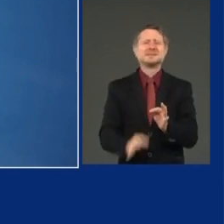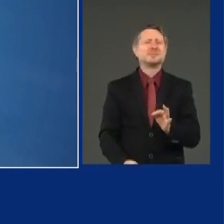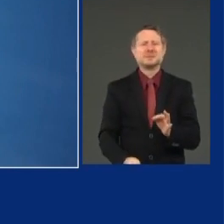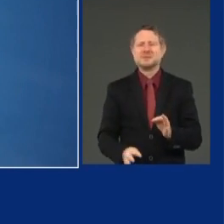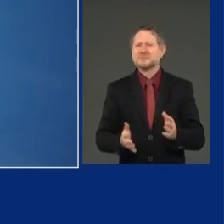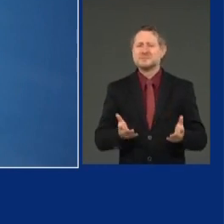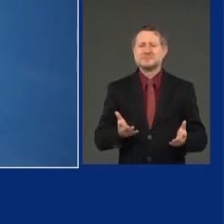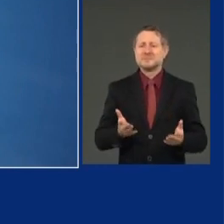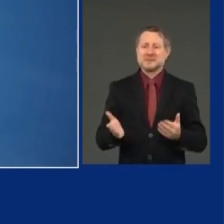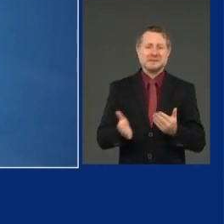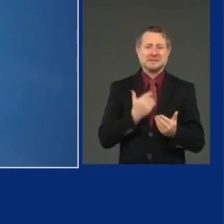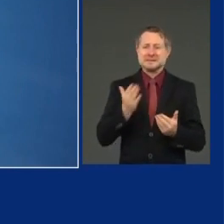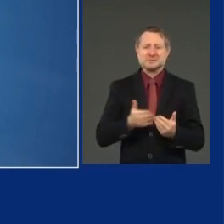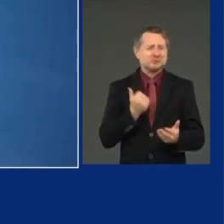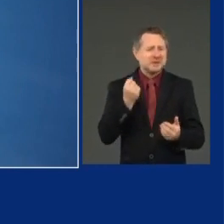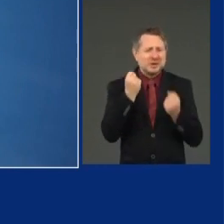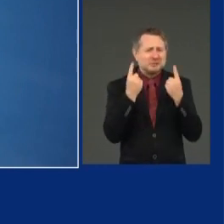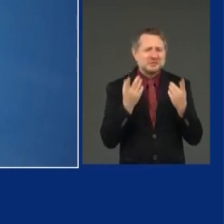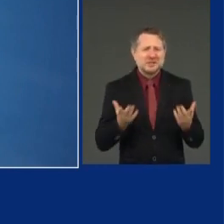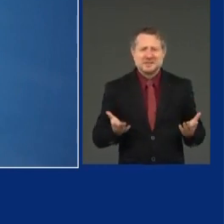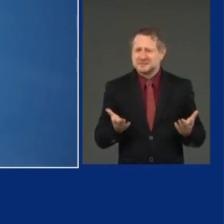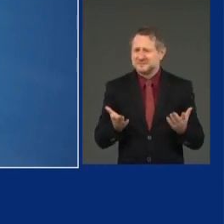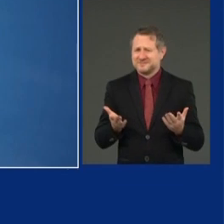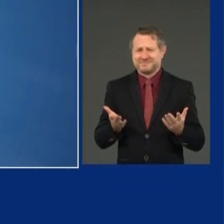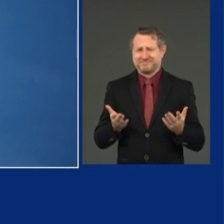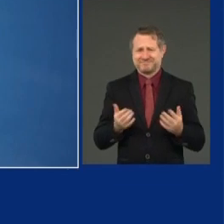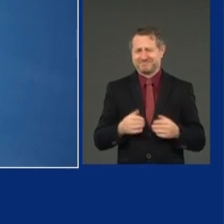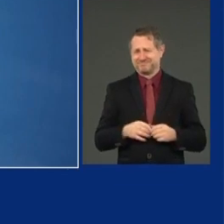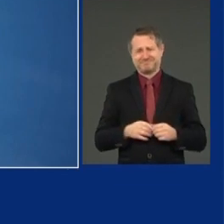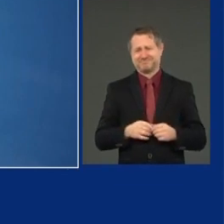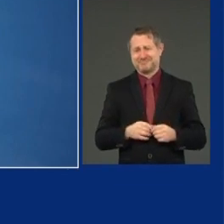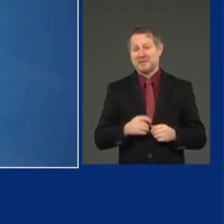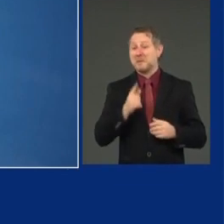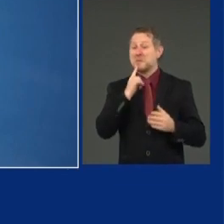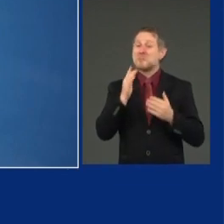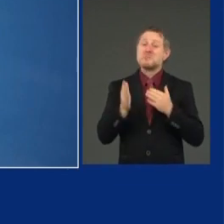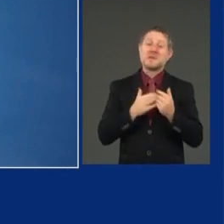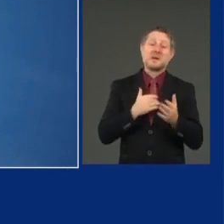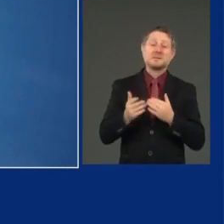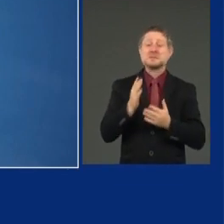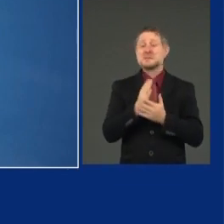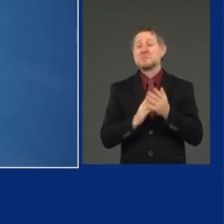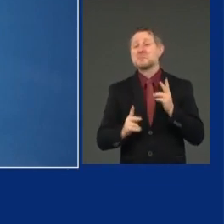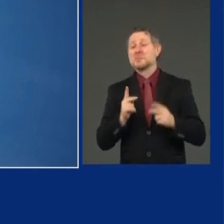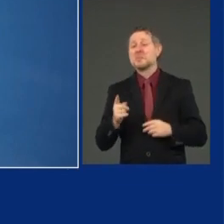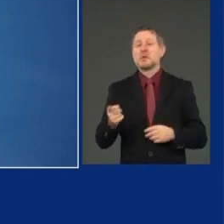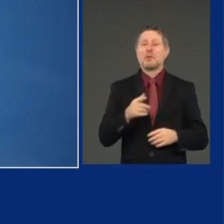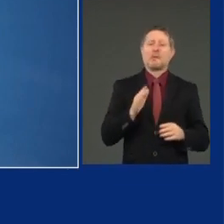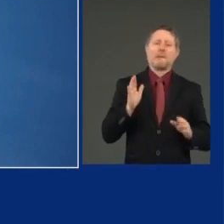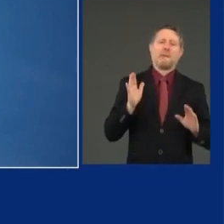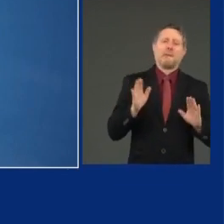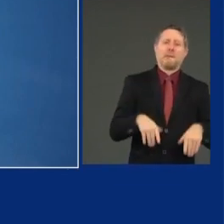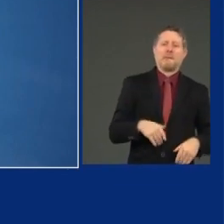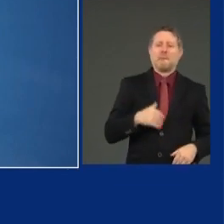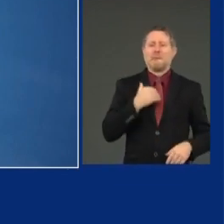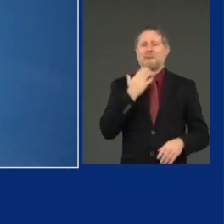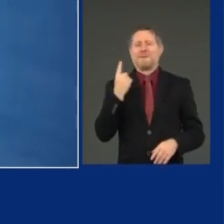BUT IT SEEMS LIKE A SIMPLE THING, WEARING A MASK.